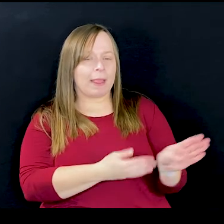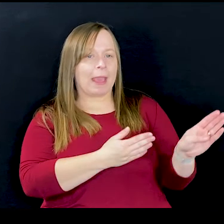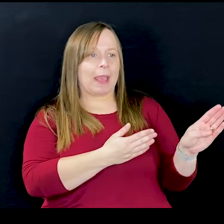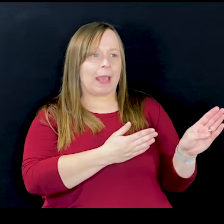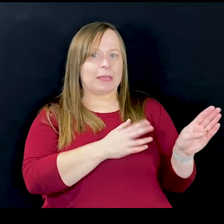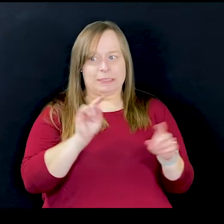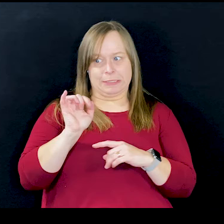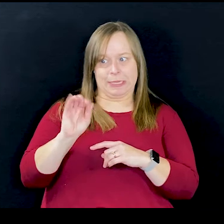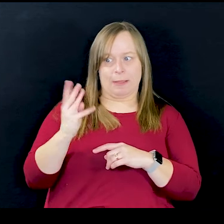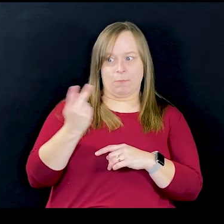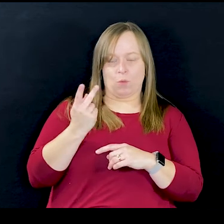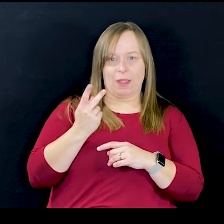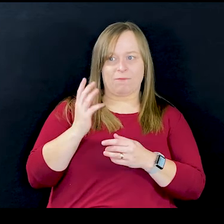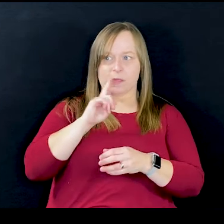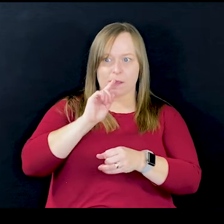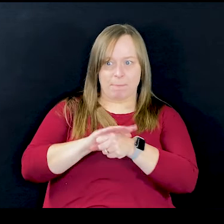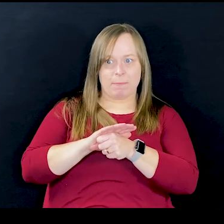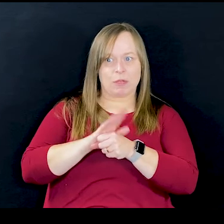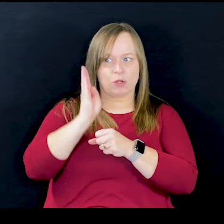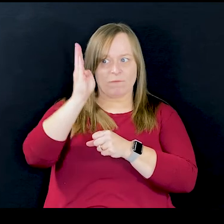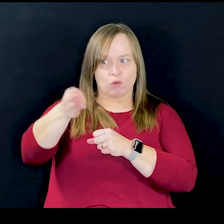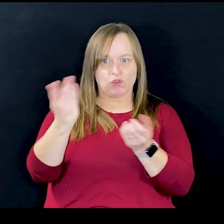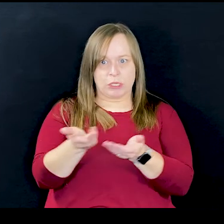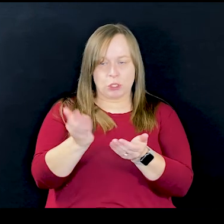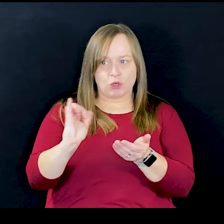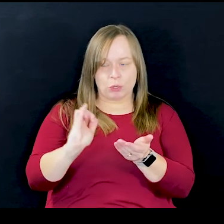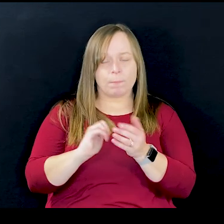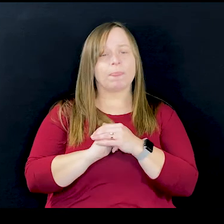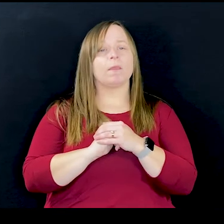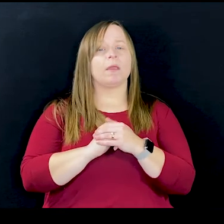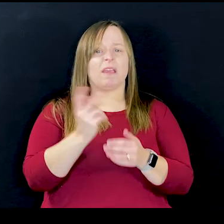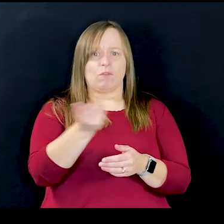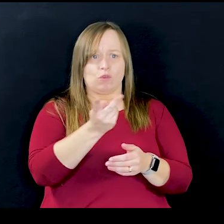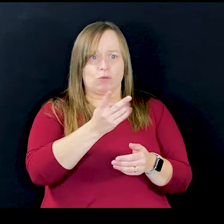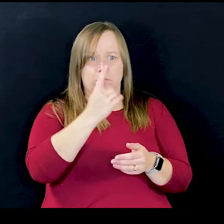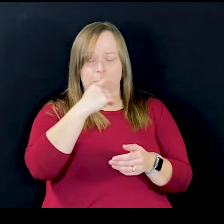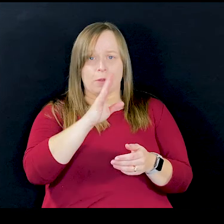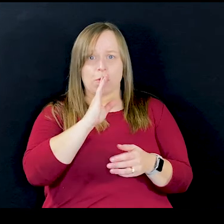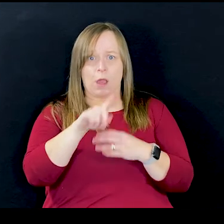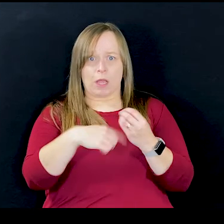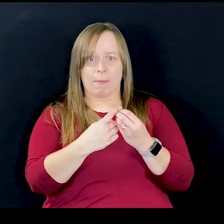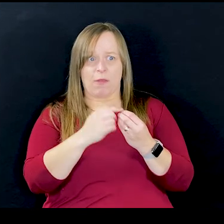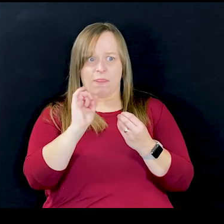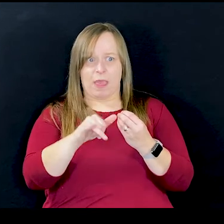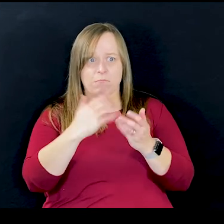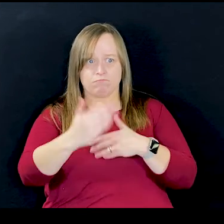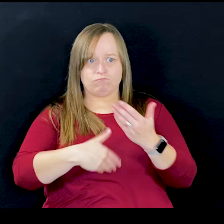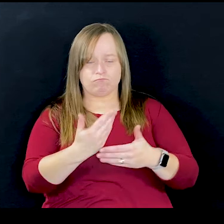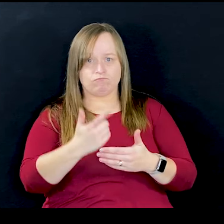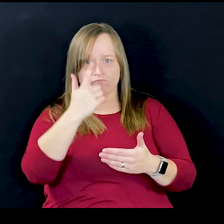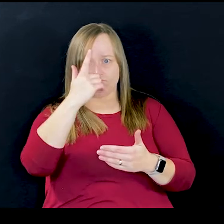And Tim, I know we have a commitment to the future here, too. If you could talk a little bit about that and what